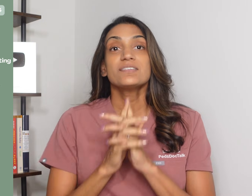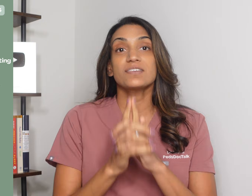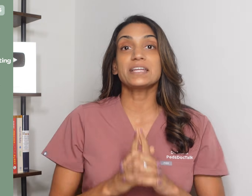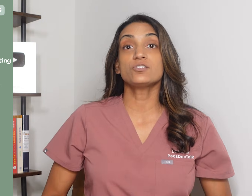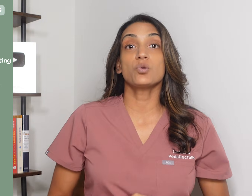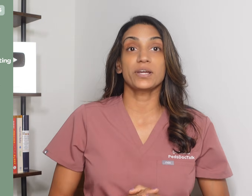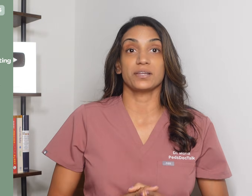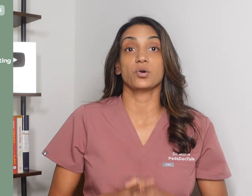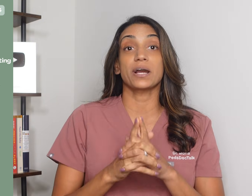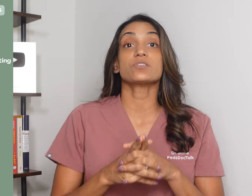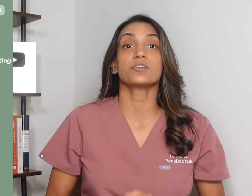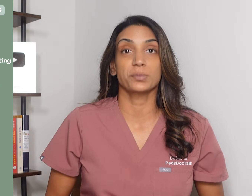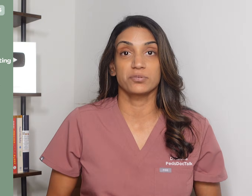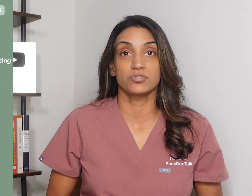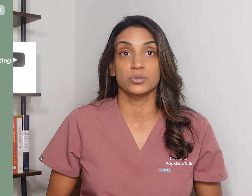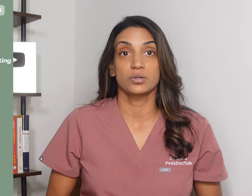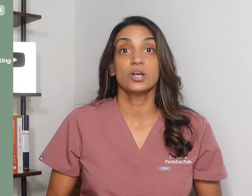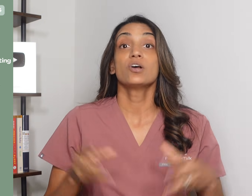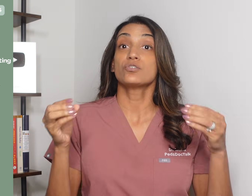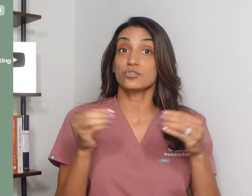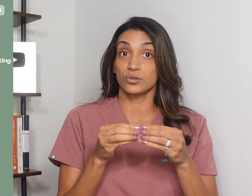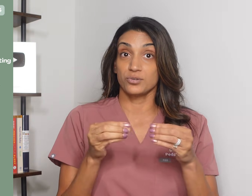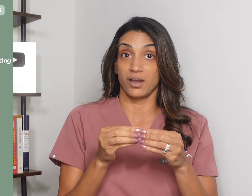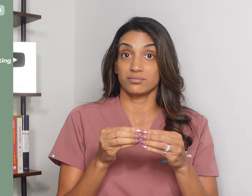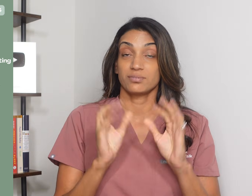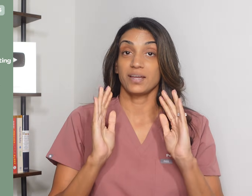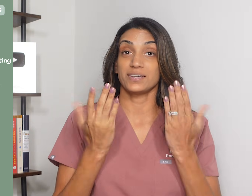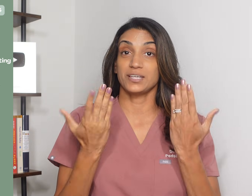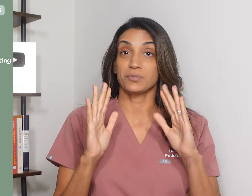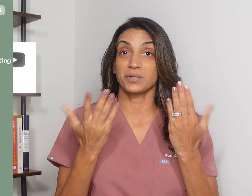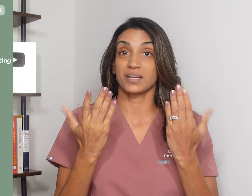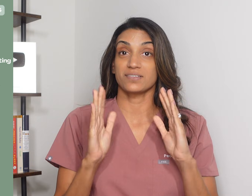Signing too quickly or outside your baby's, you slow down and keep your hands